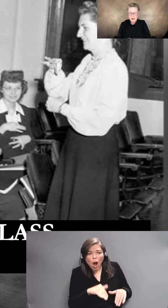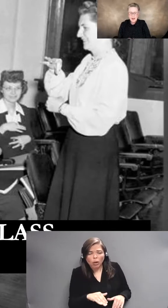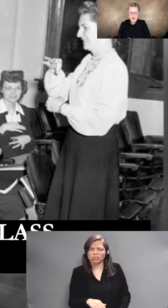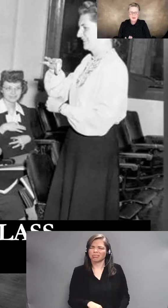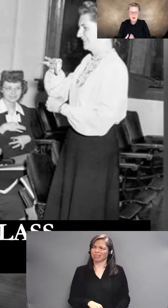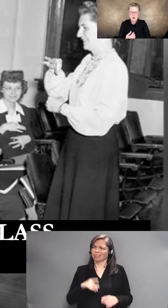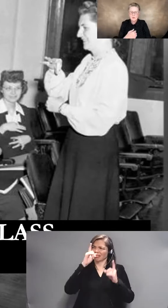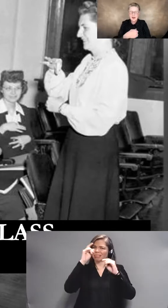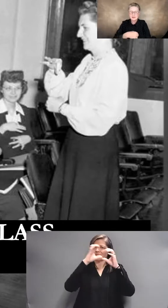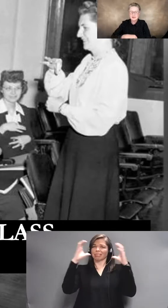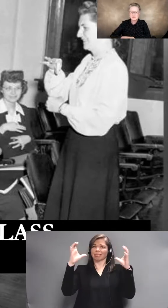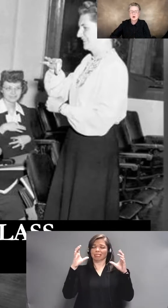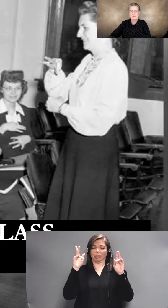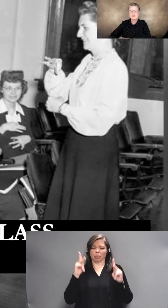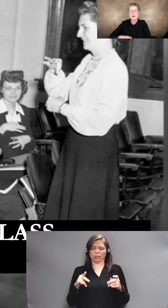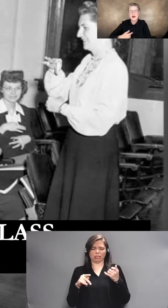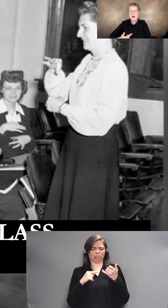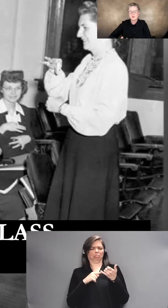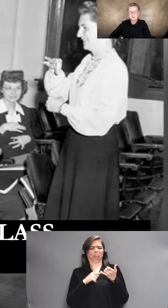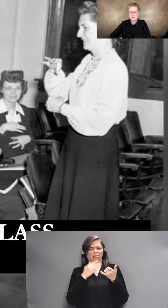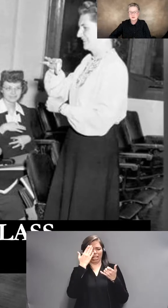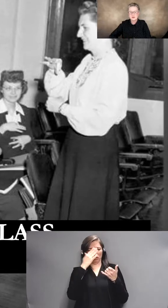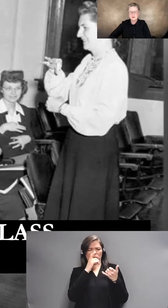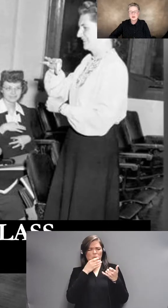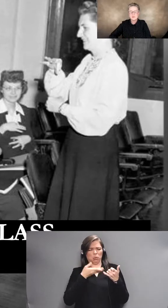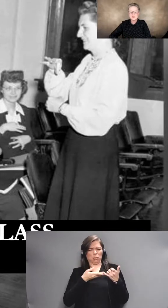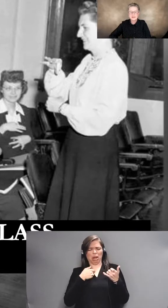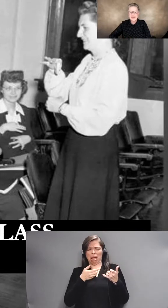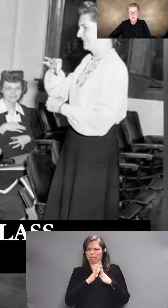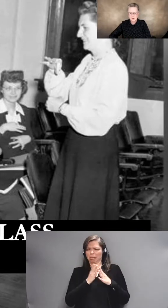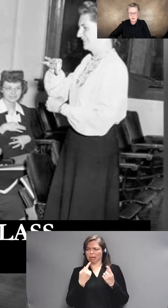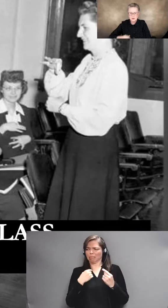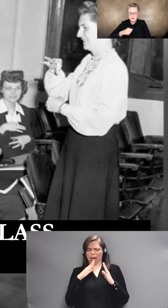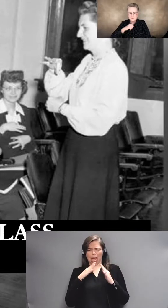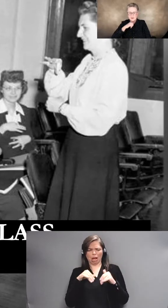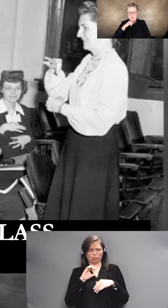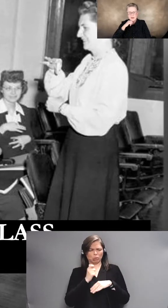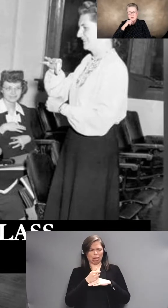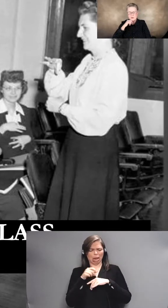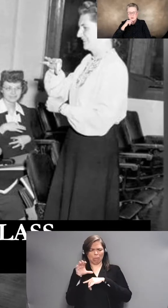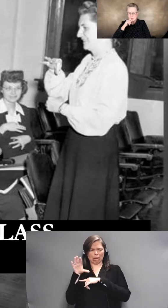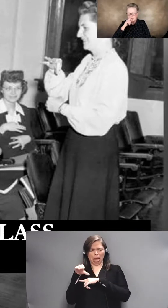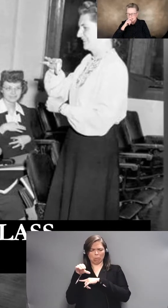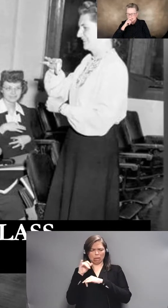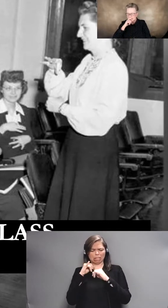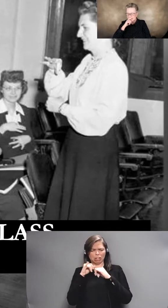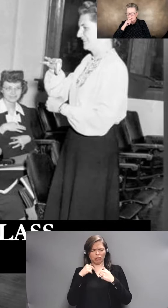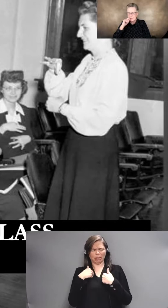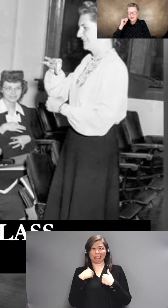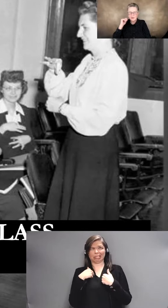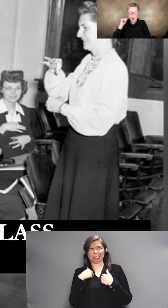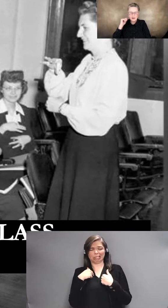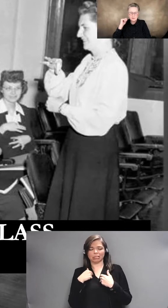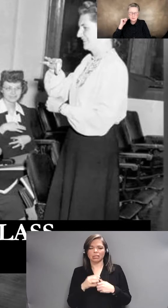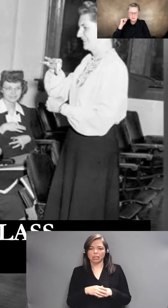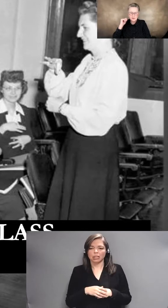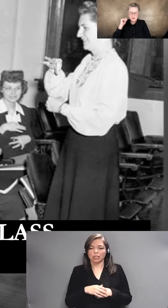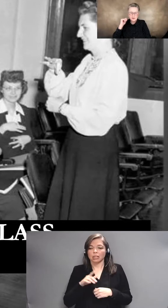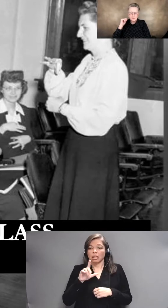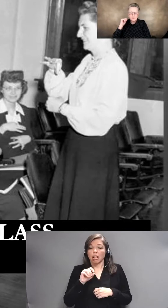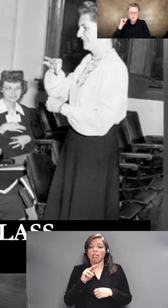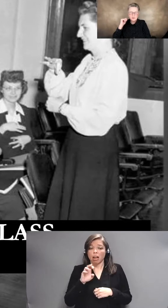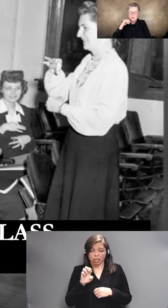and asking to come to your house to set up this camera to interview you and Lottie, she was